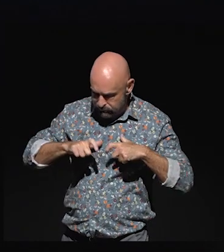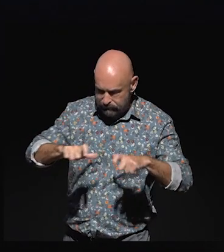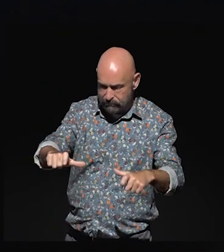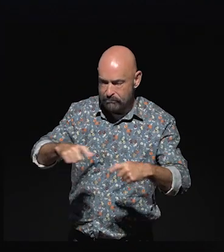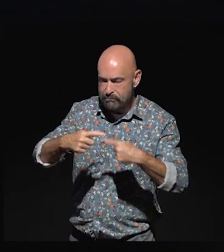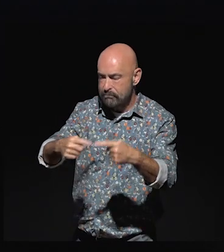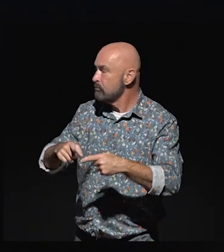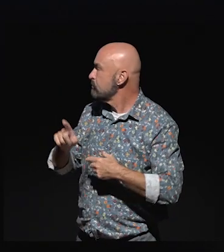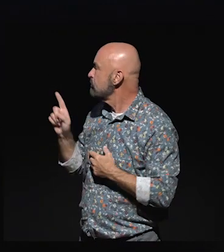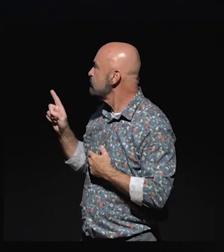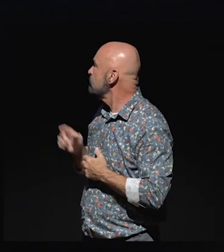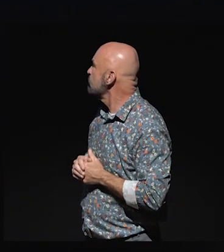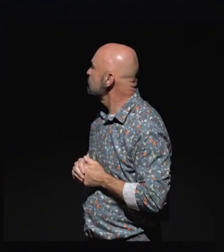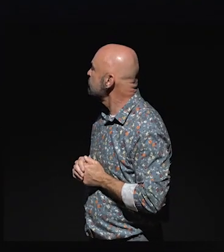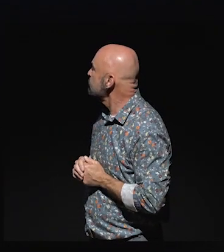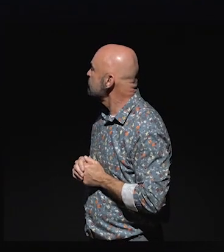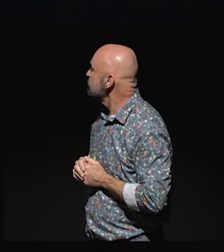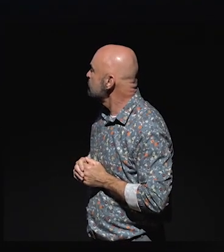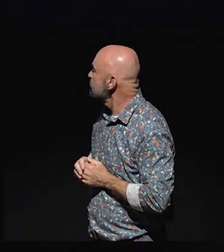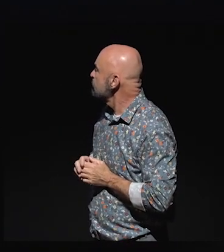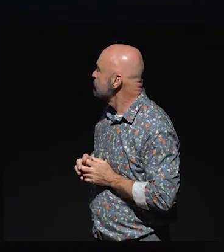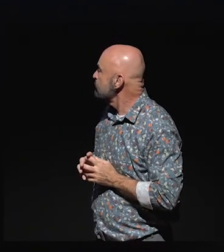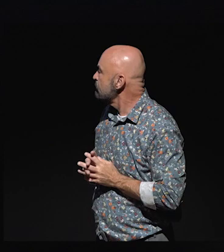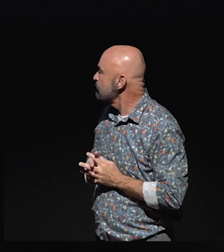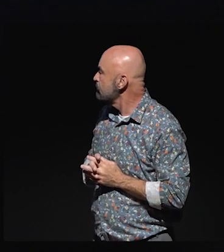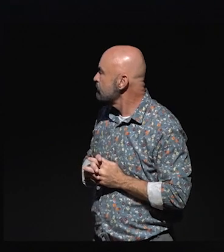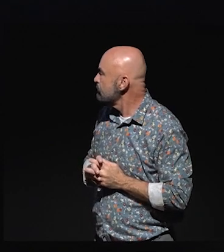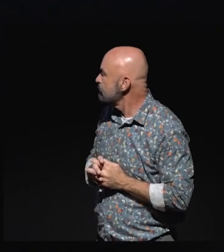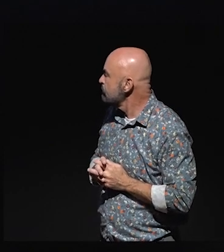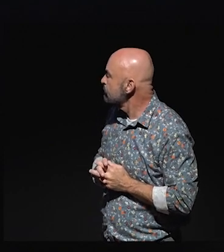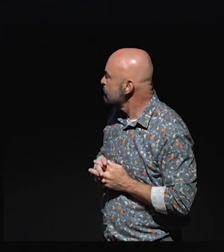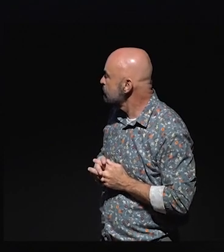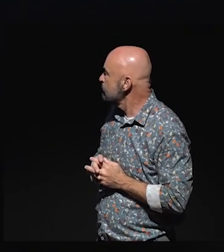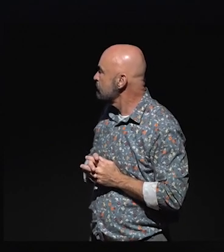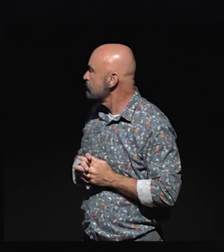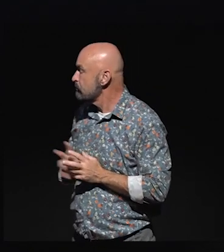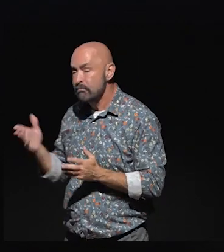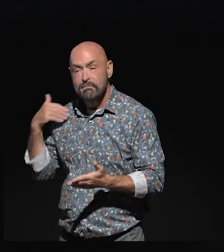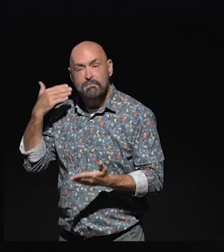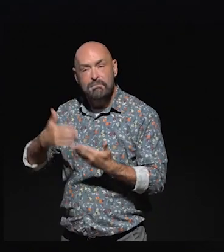The subject of a number of exhibitions in London over the past few years,